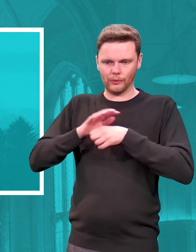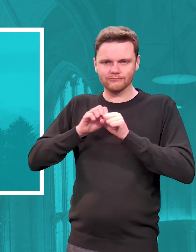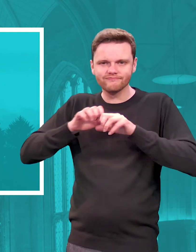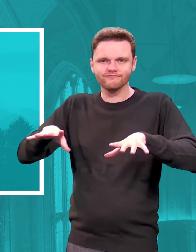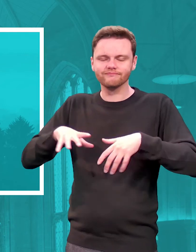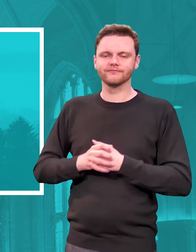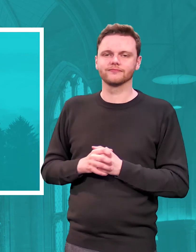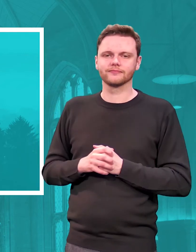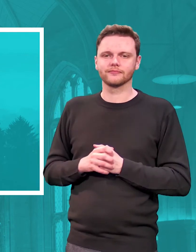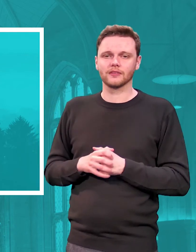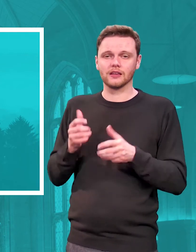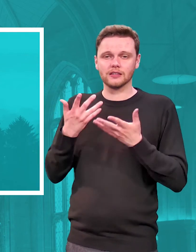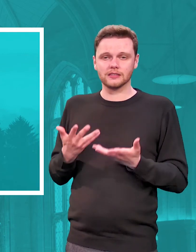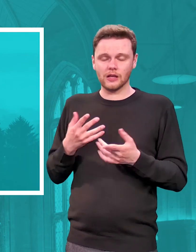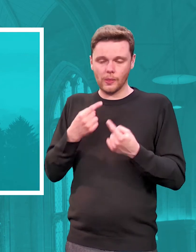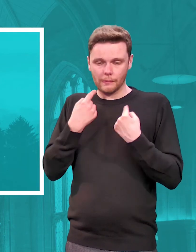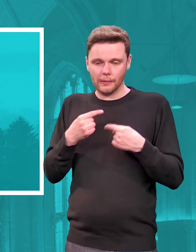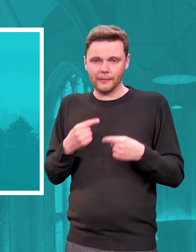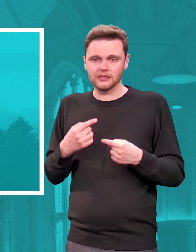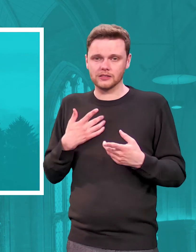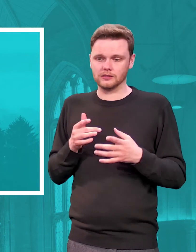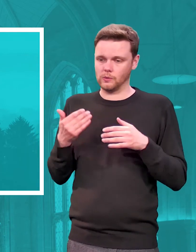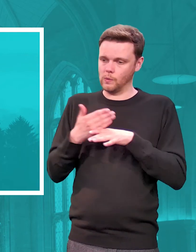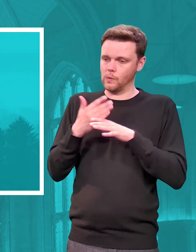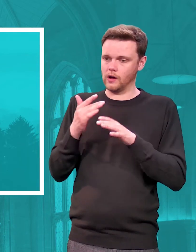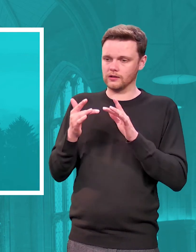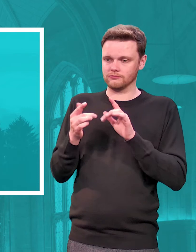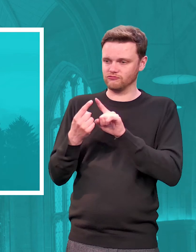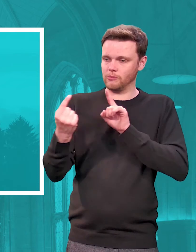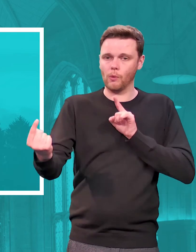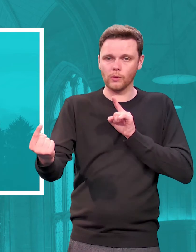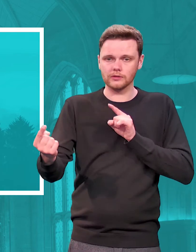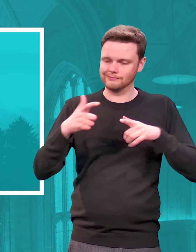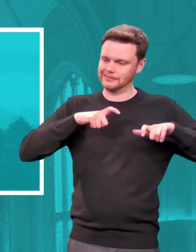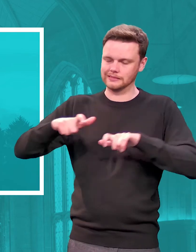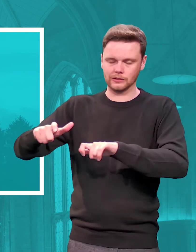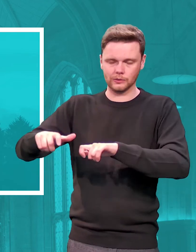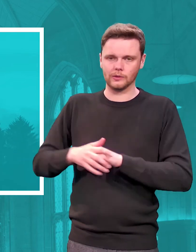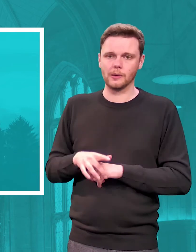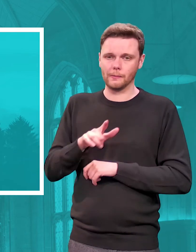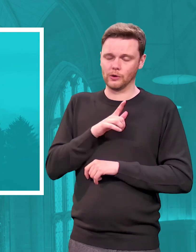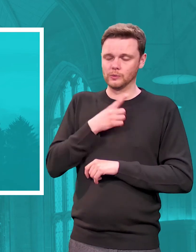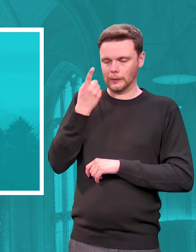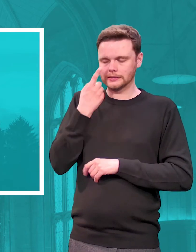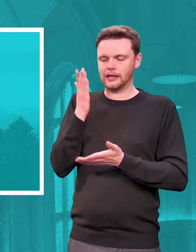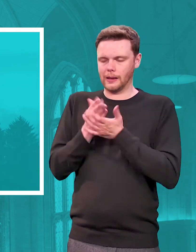The present permissions to meet remotely are, therefore, extended given the evident benefit which they have provided.